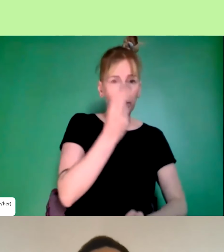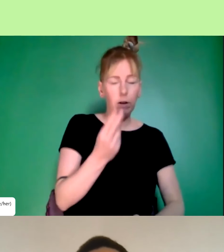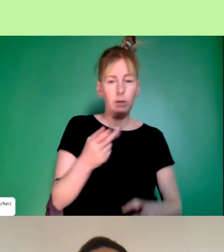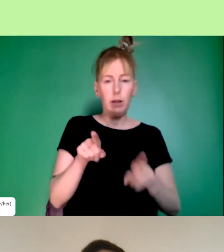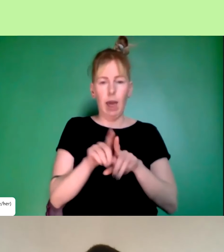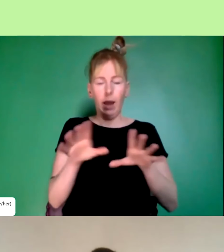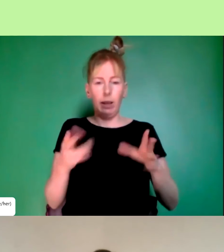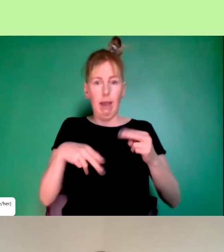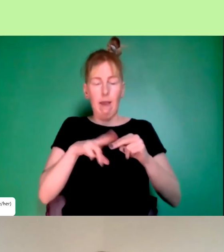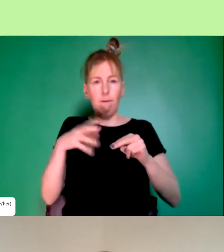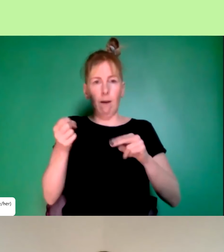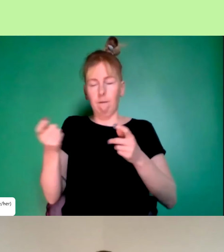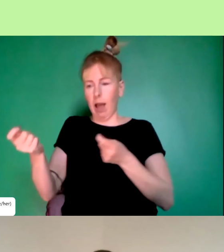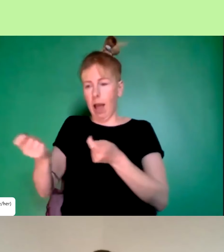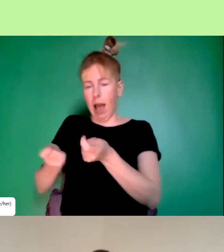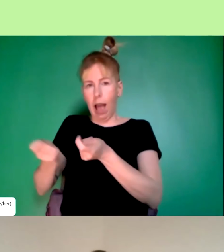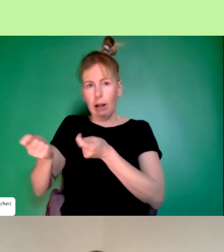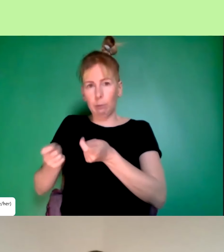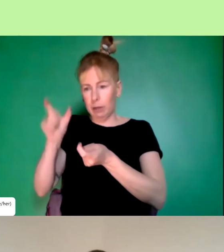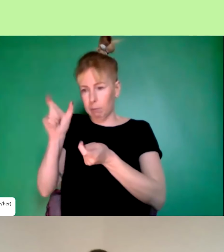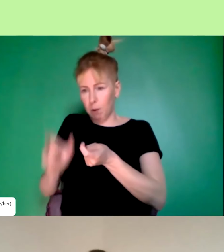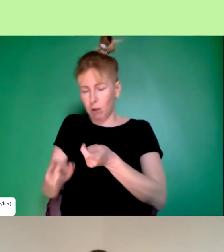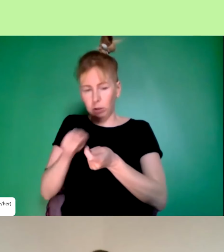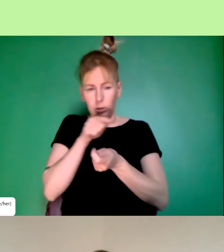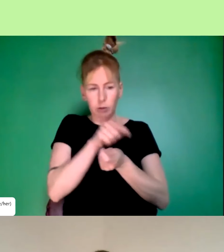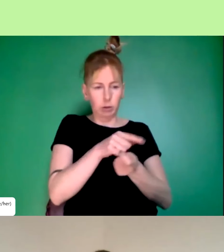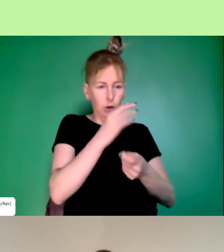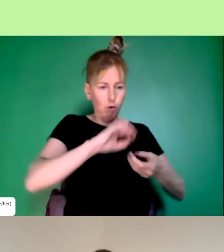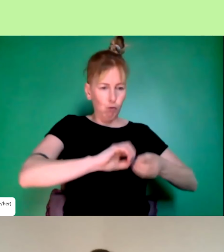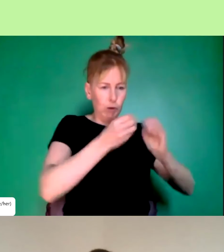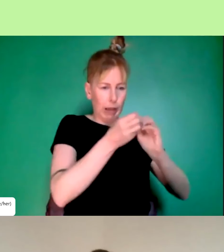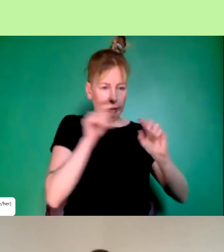you switch between those two things? And it almost seems Khanyisile like you're saying,